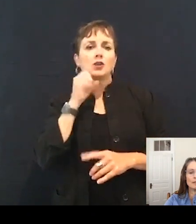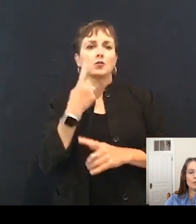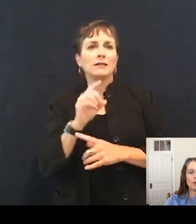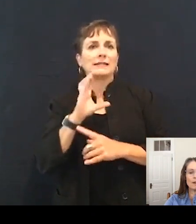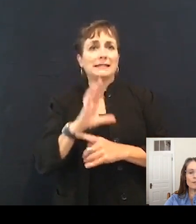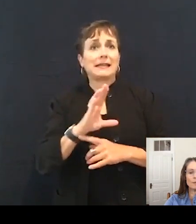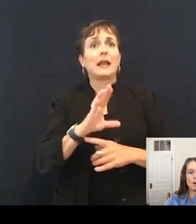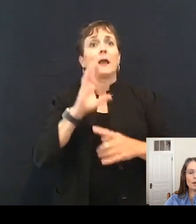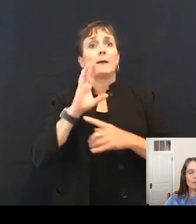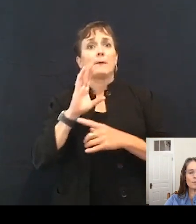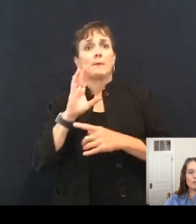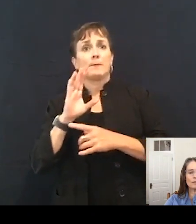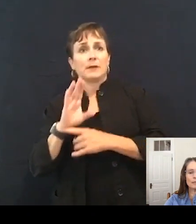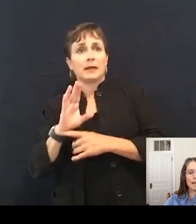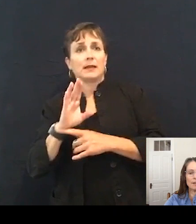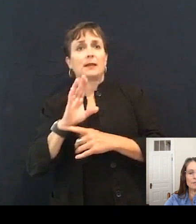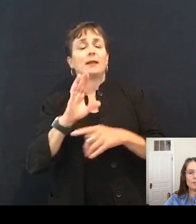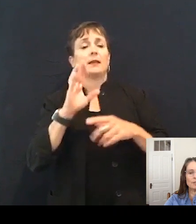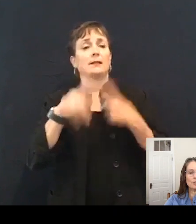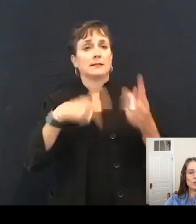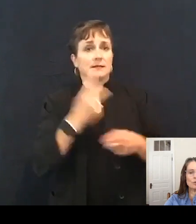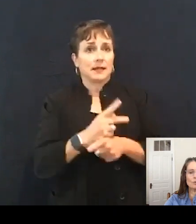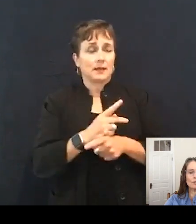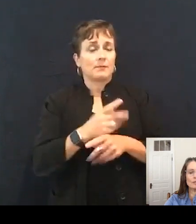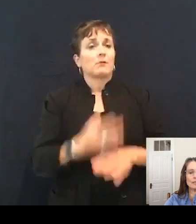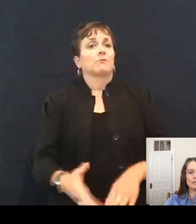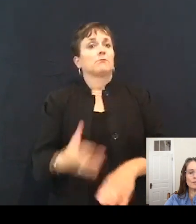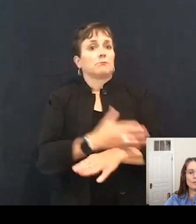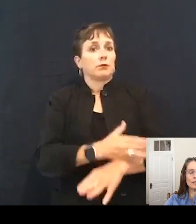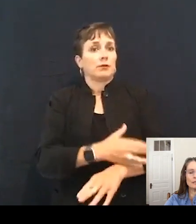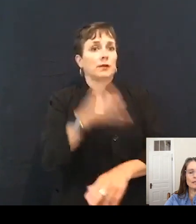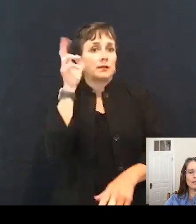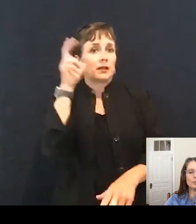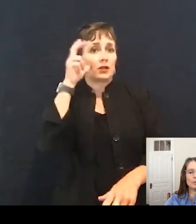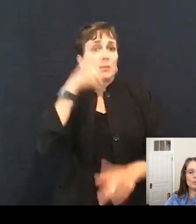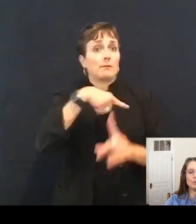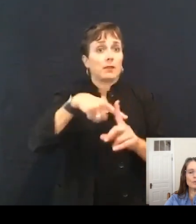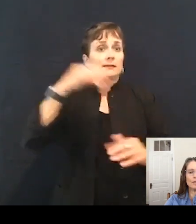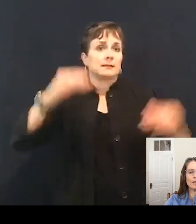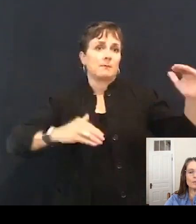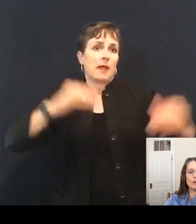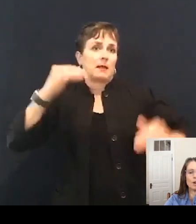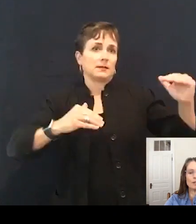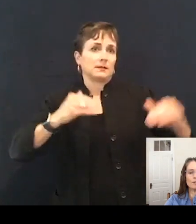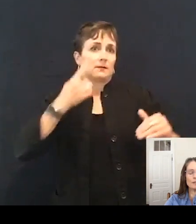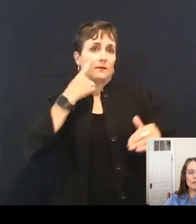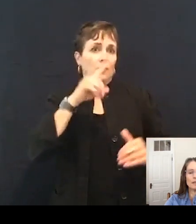The graph at the bottom left shows significantly improved ABRs